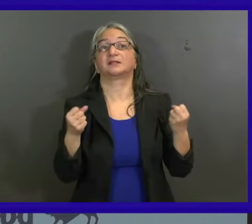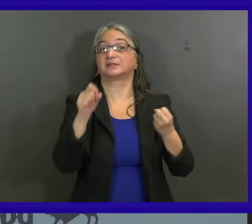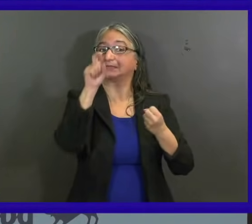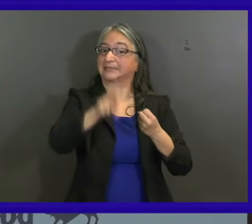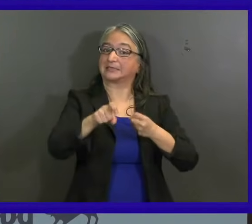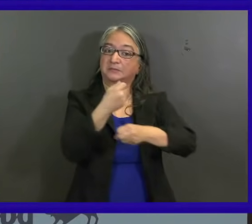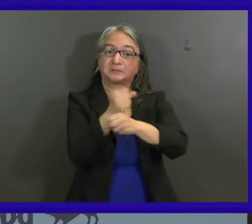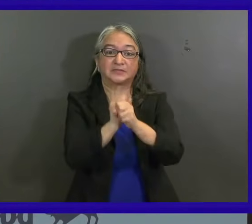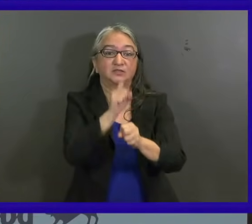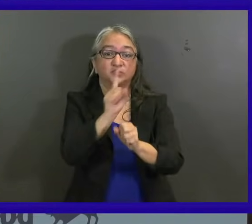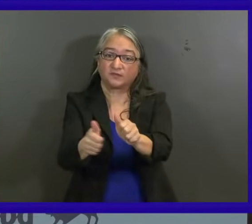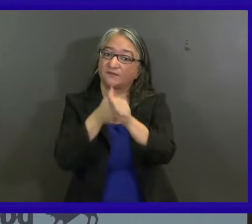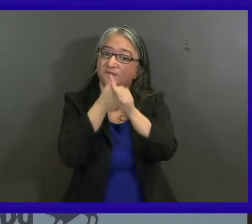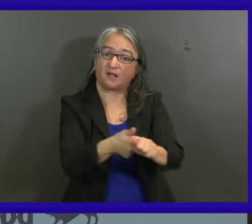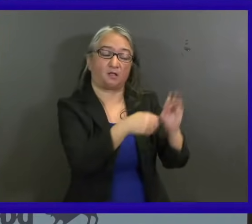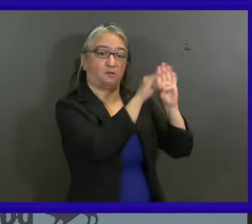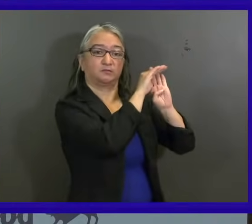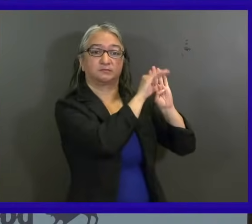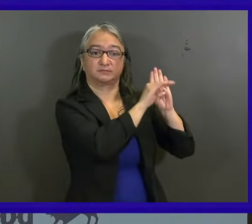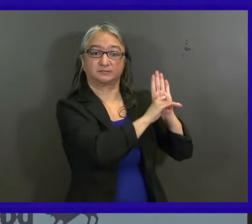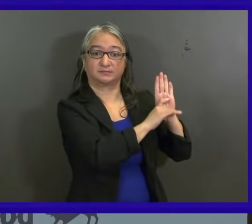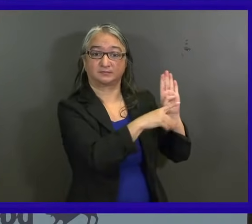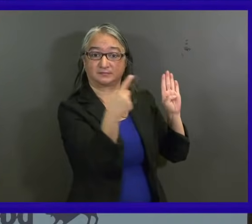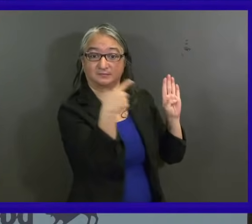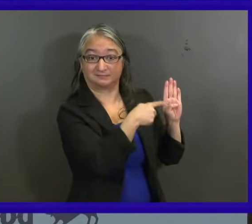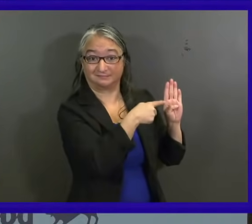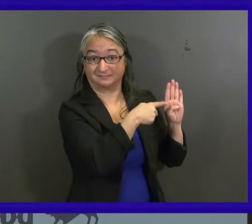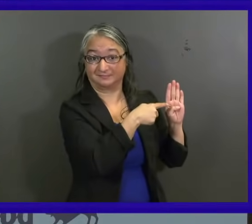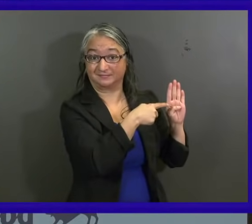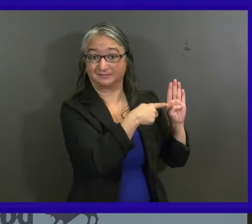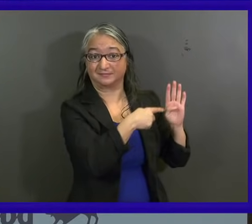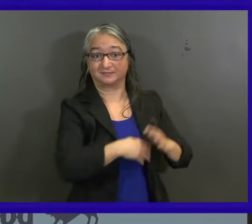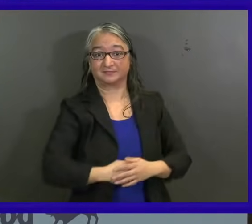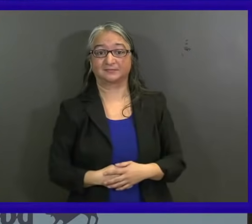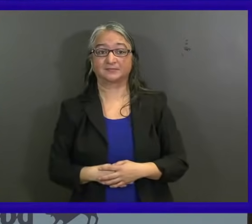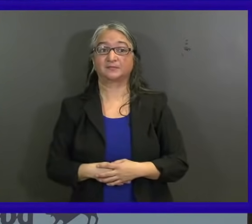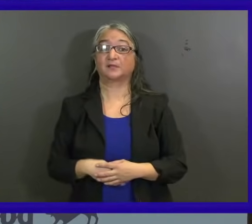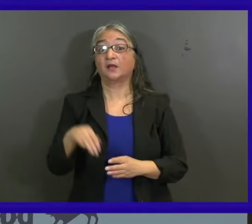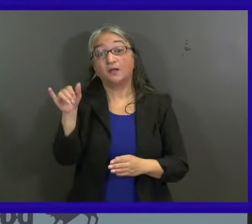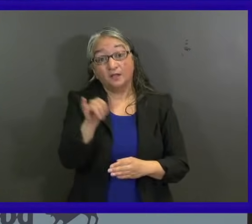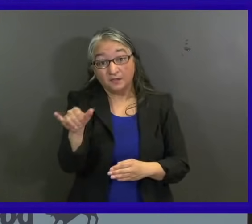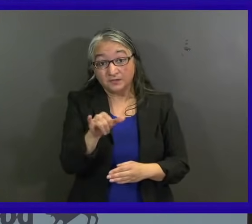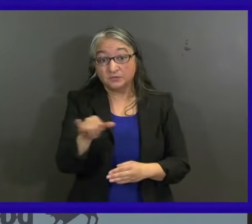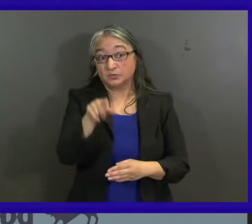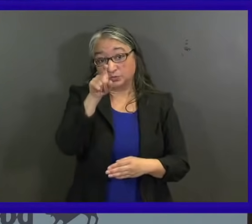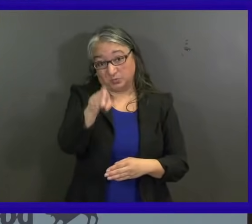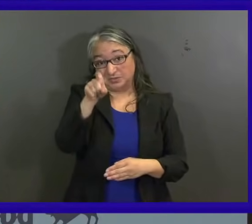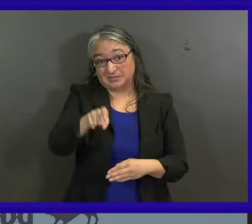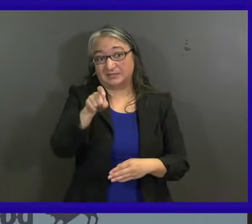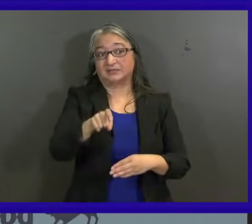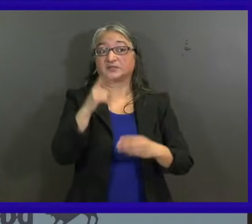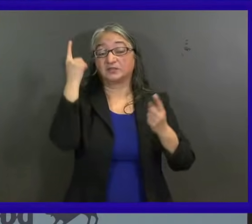in place we also need to take actions based on our individual levels of risk we need to decrease